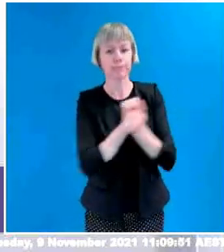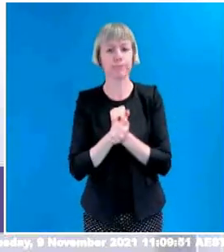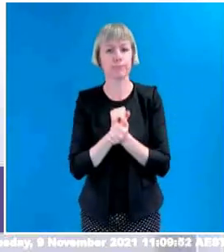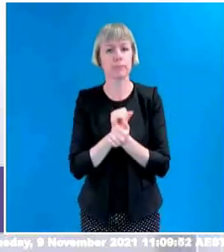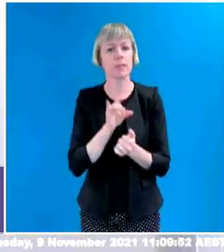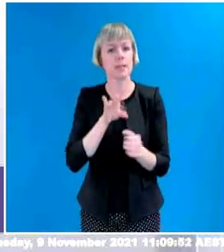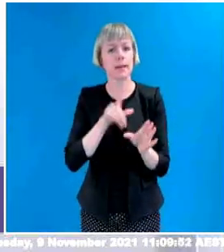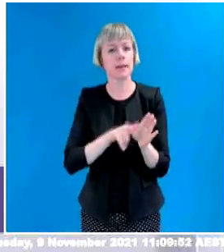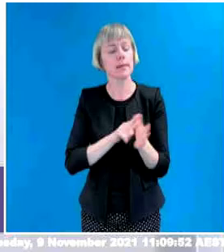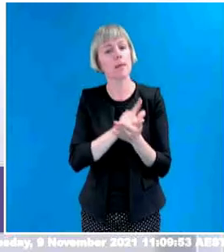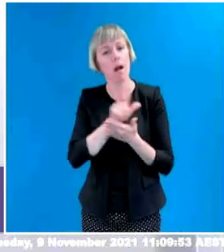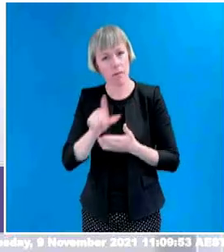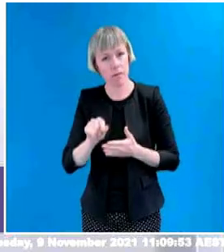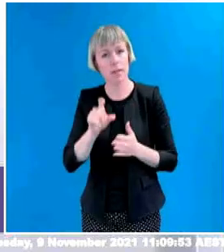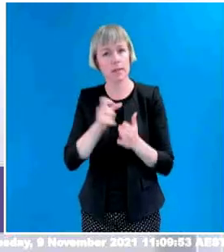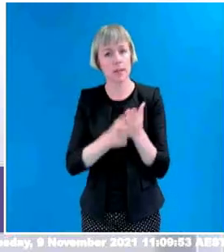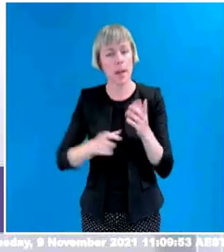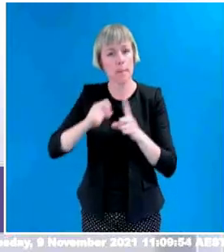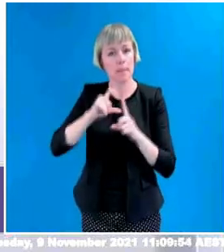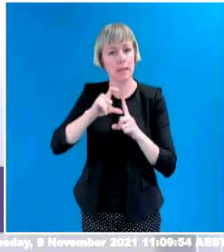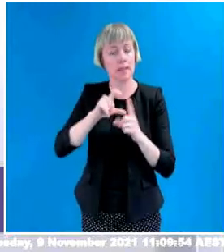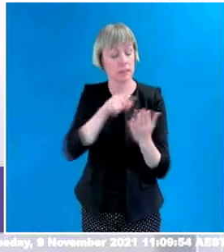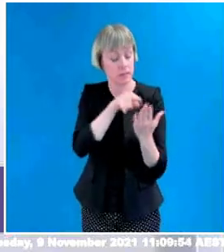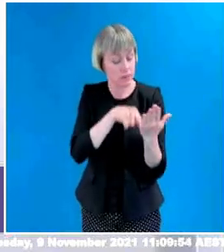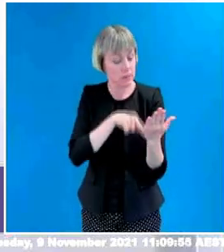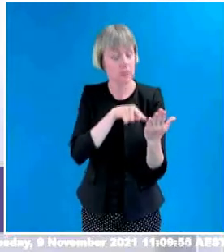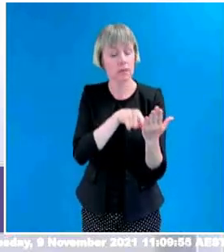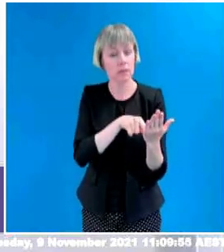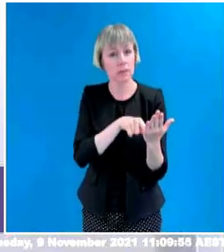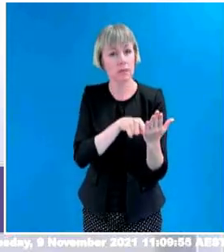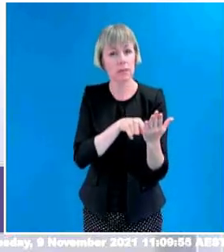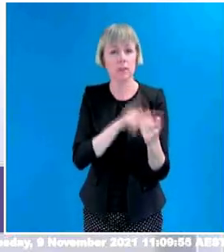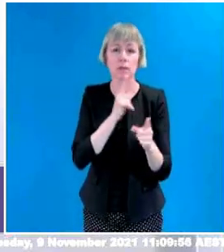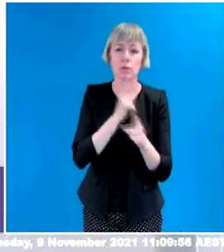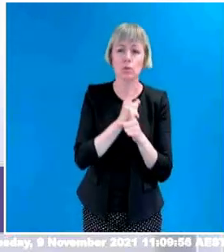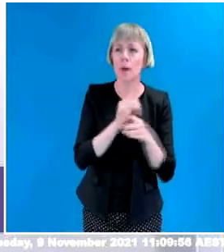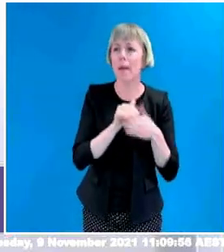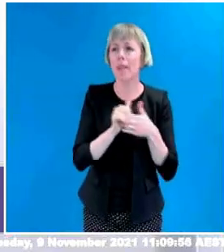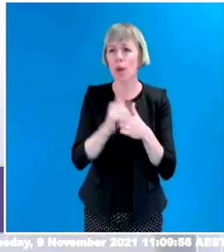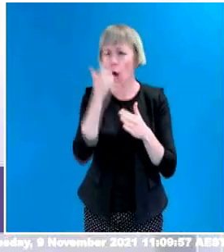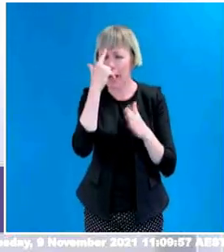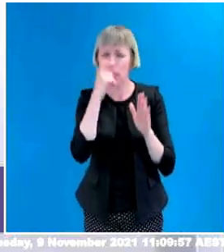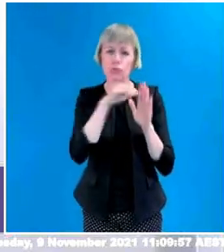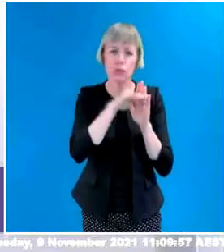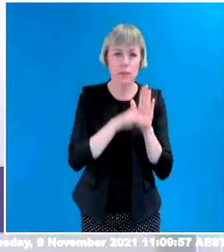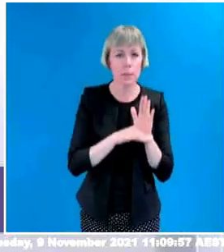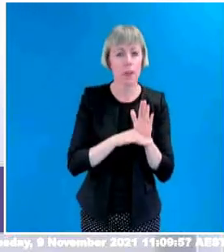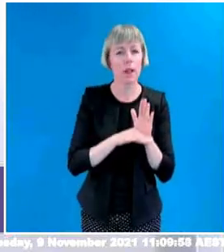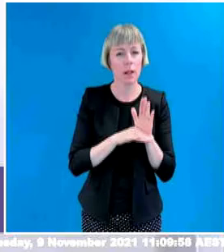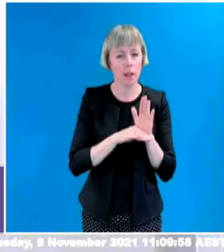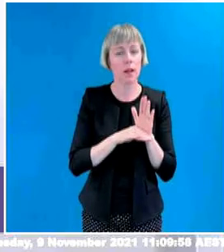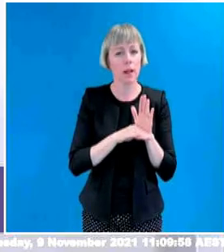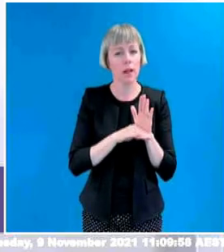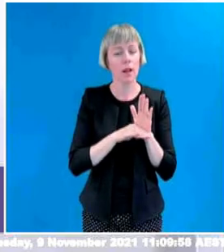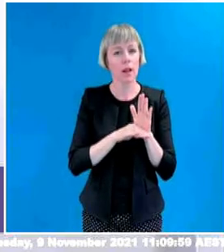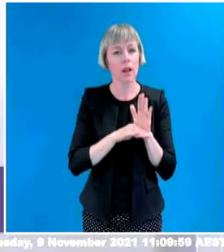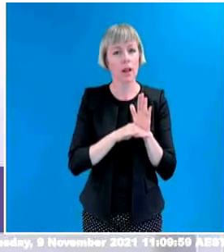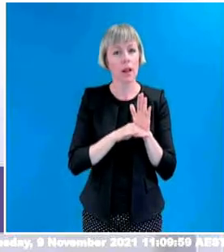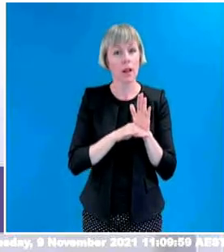very brief reference in the commentary to the Guiding Principles but not in the body of the principles themselves.